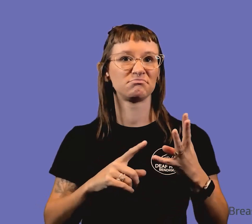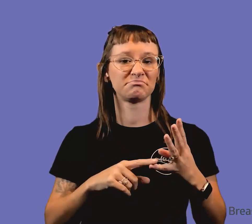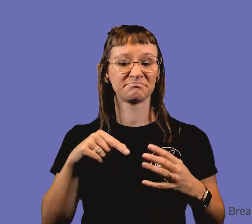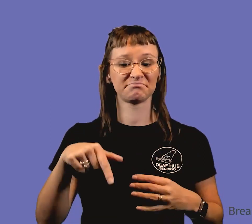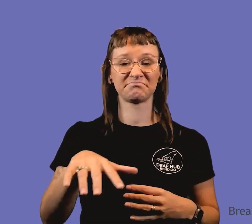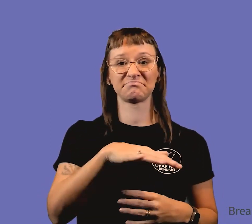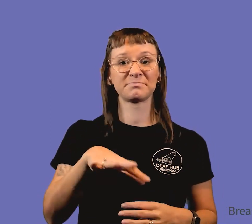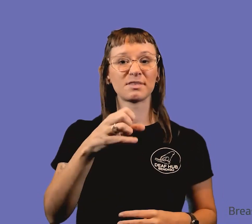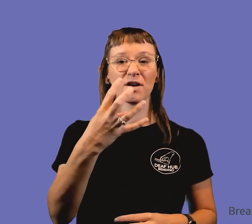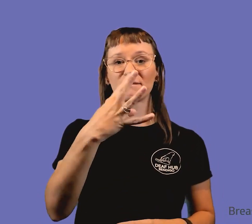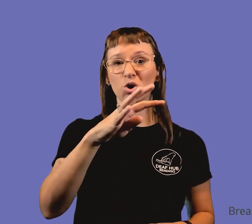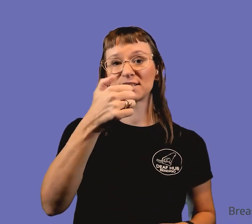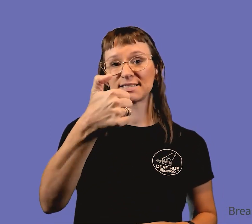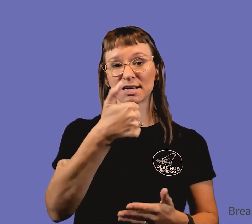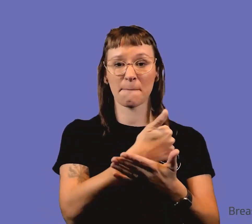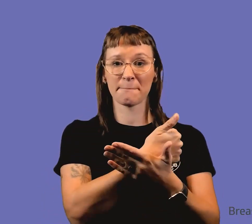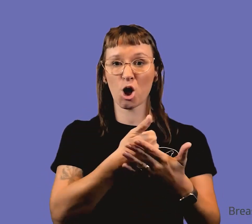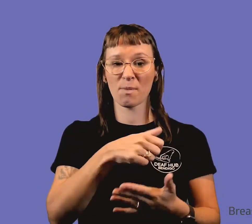There are 46 fixed clinics throughout Victoria.